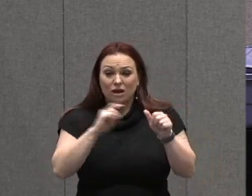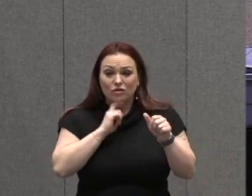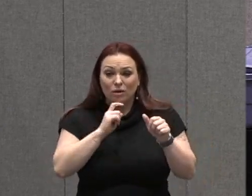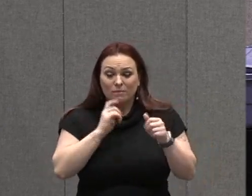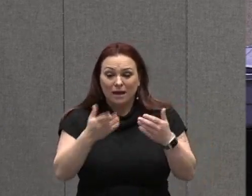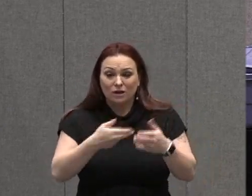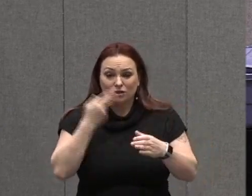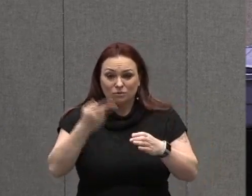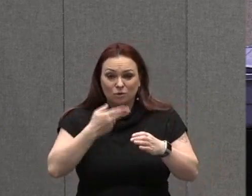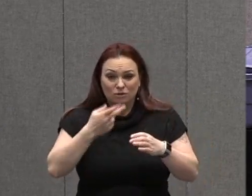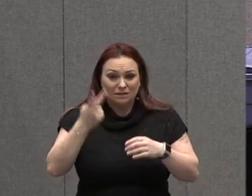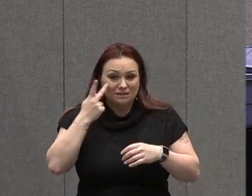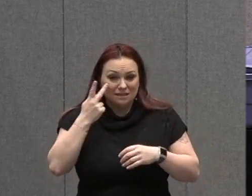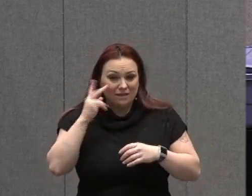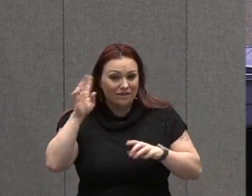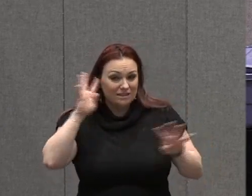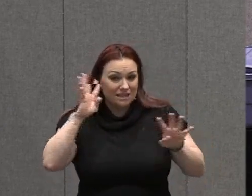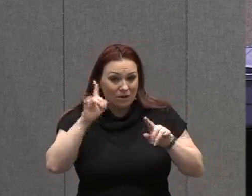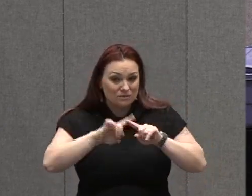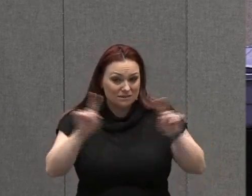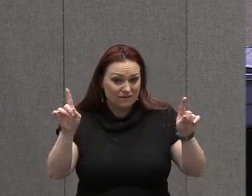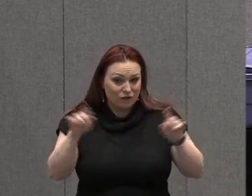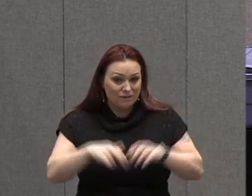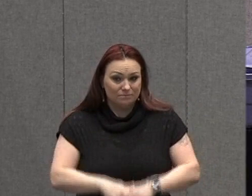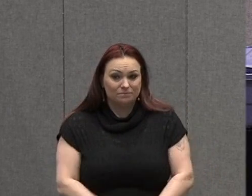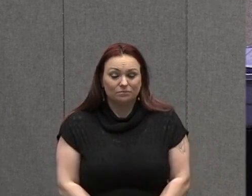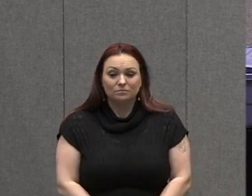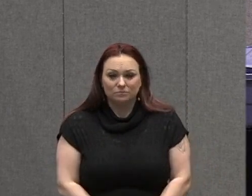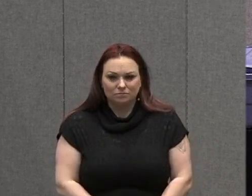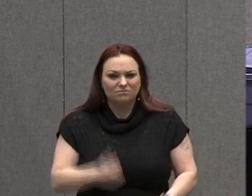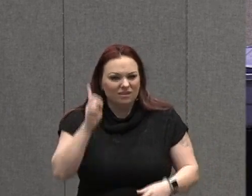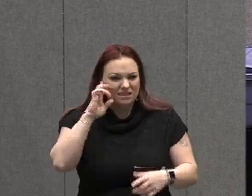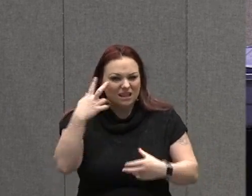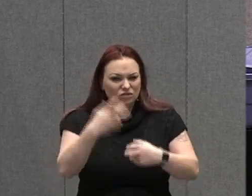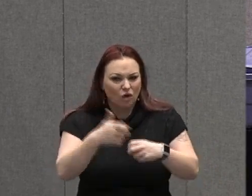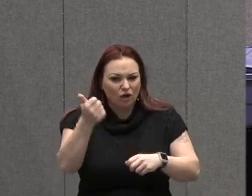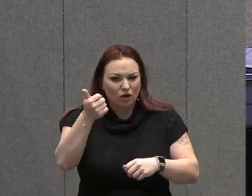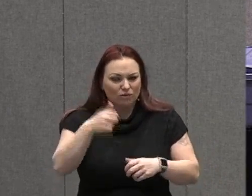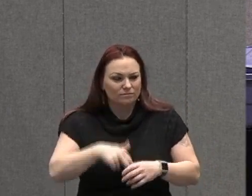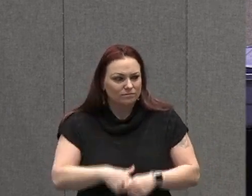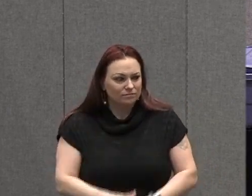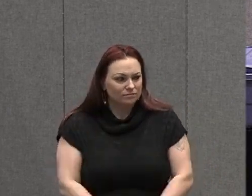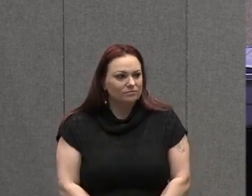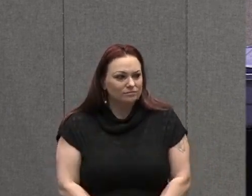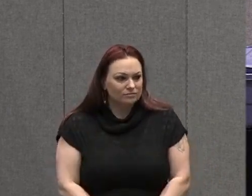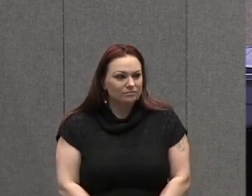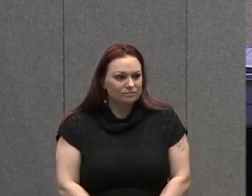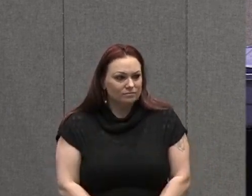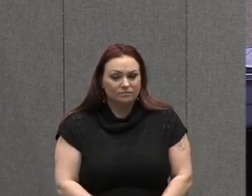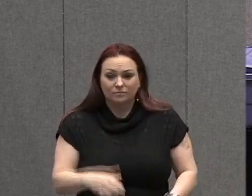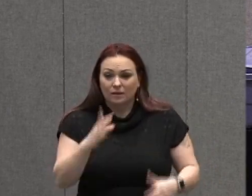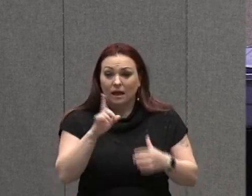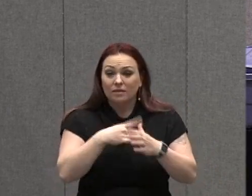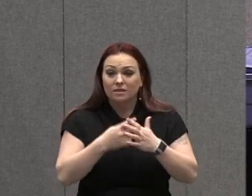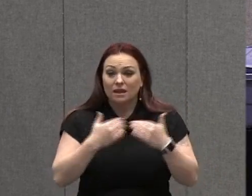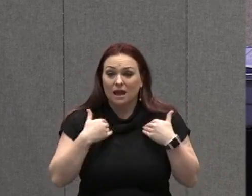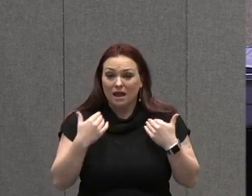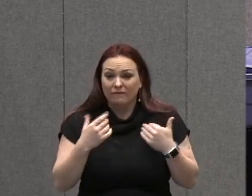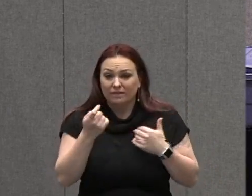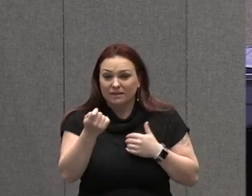I want to see if it sounds different with a metal spoon. Oh yeah it sounds harder. Very cool! And then I have this little plastic thing,